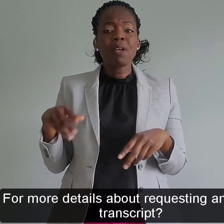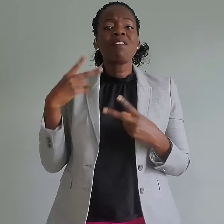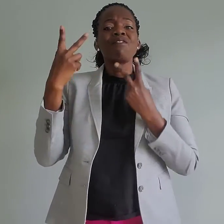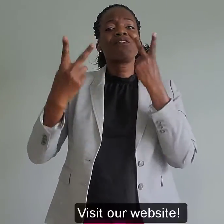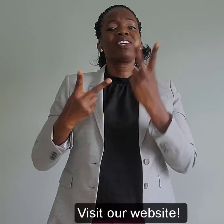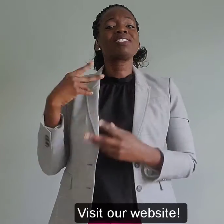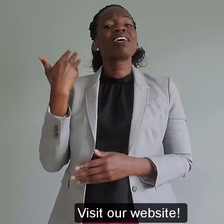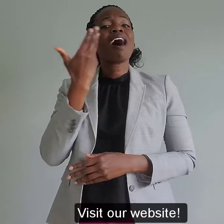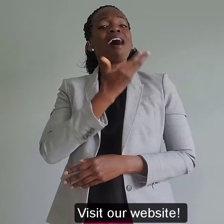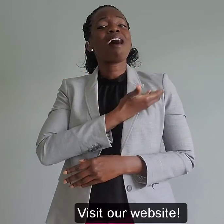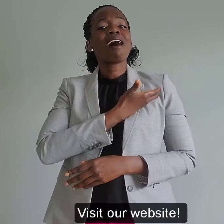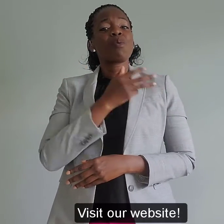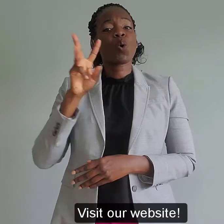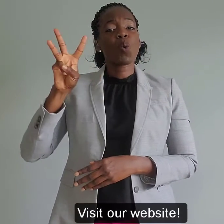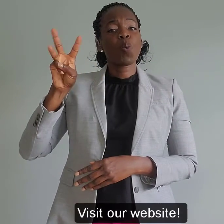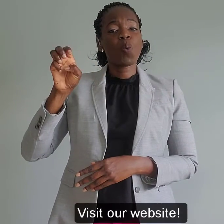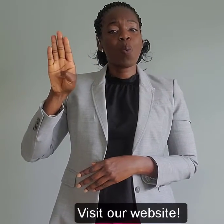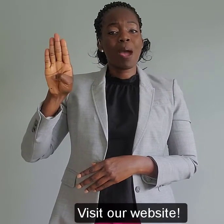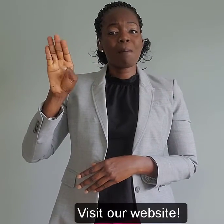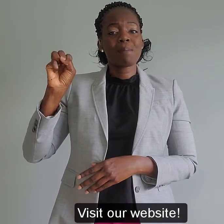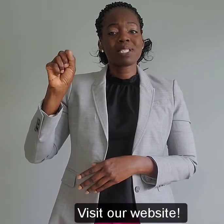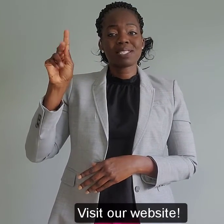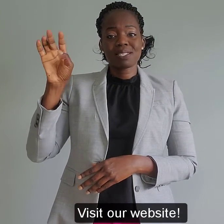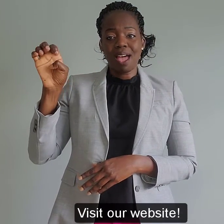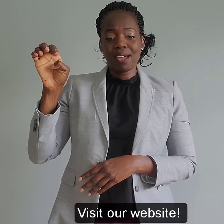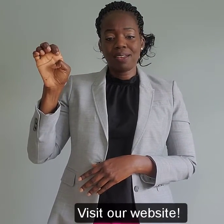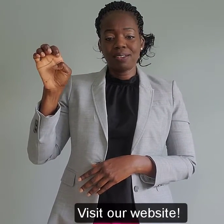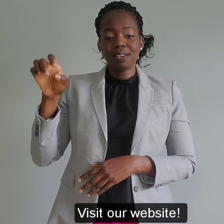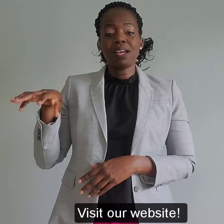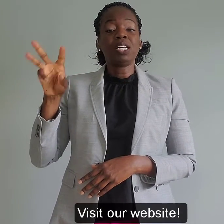Visit our website!